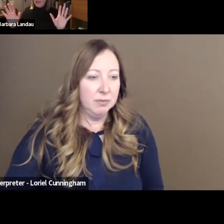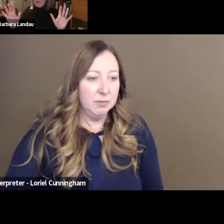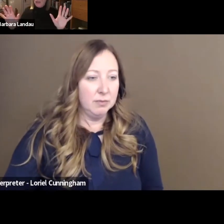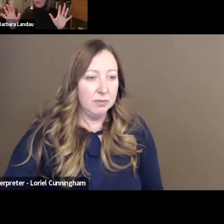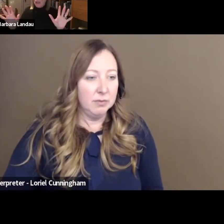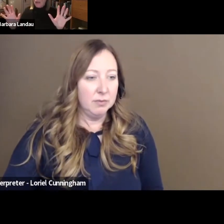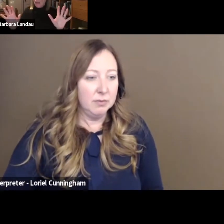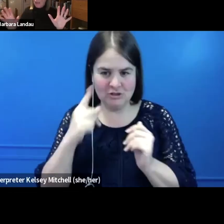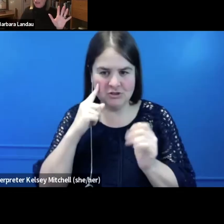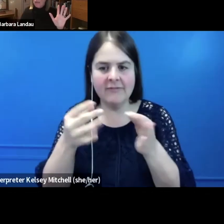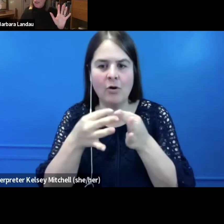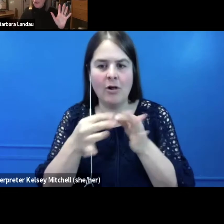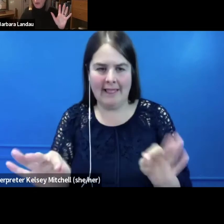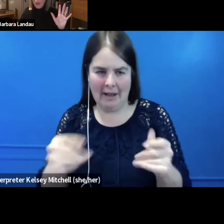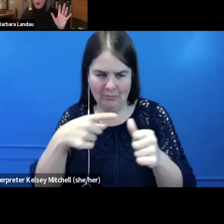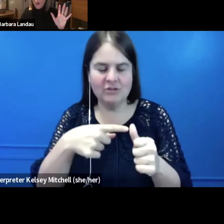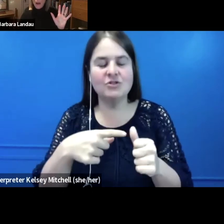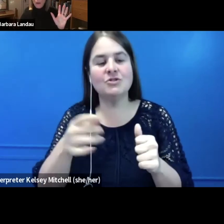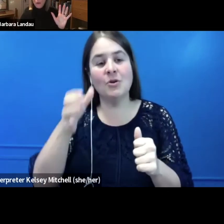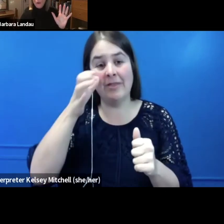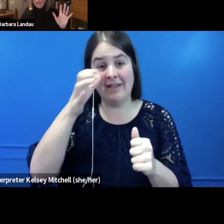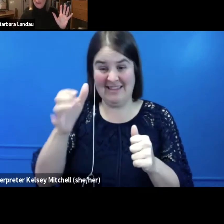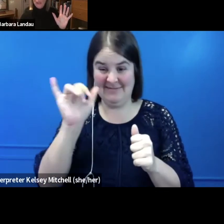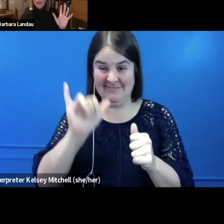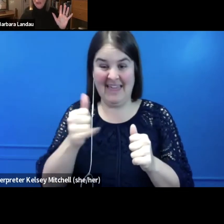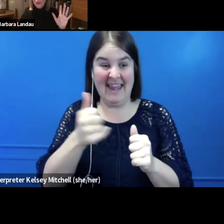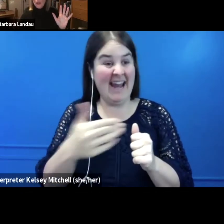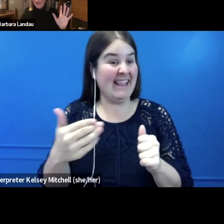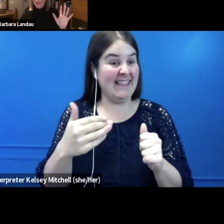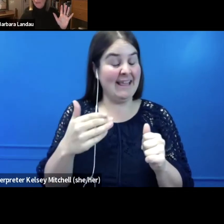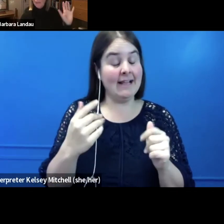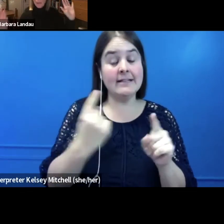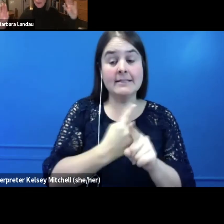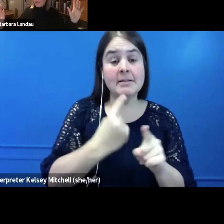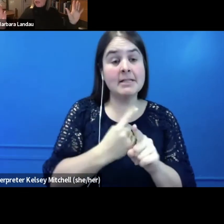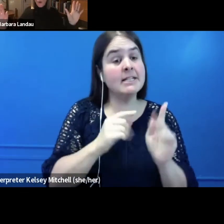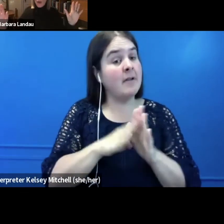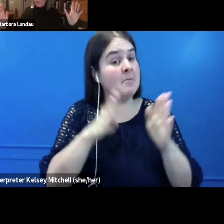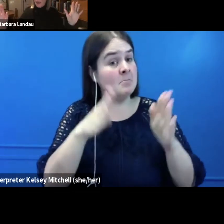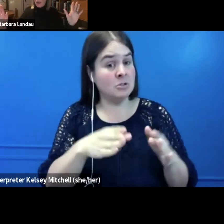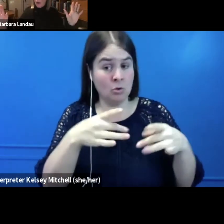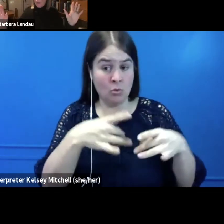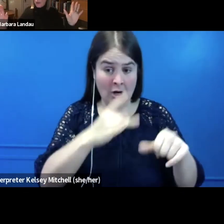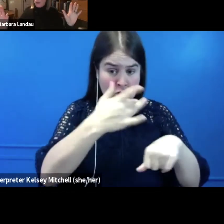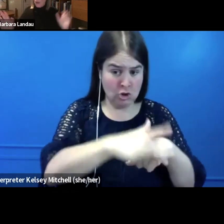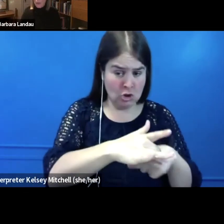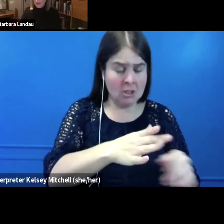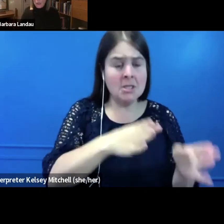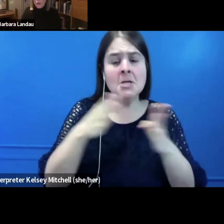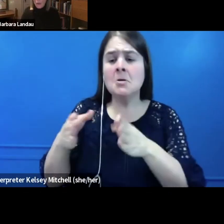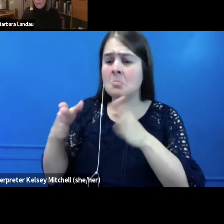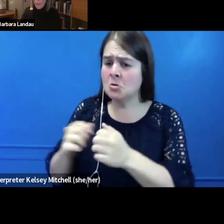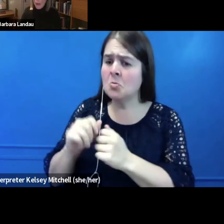typically developing individual acquires early should be perfectly acquired by a